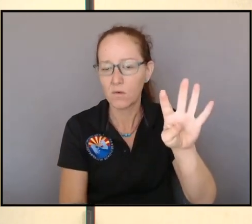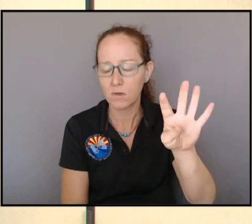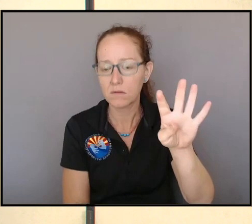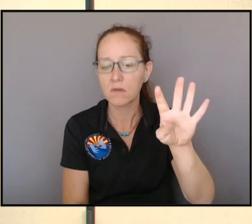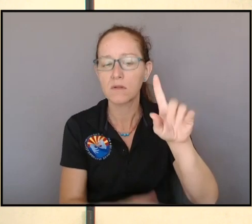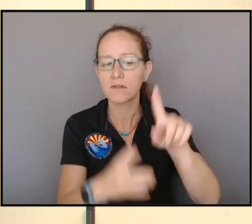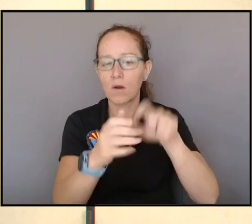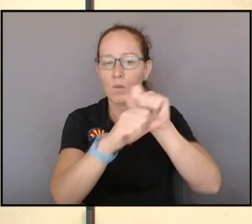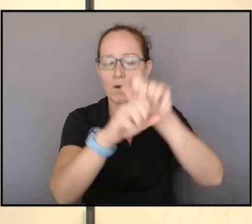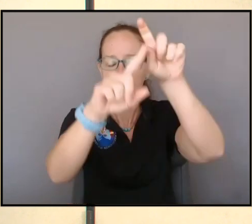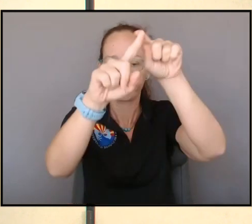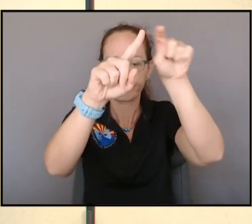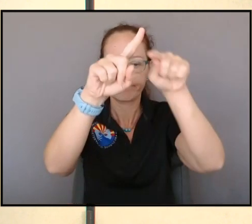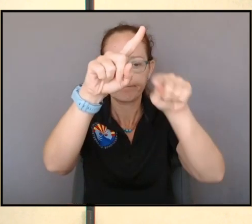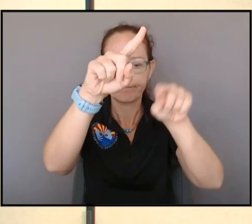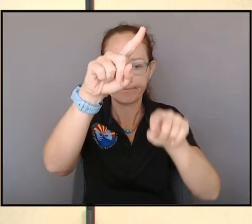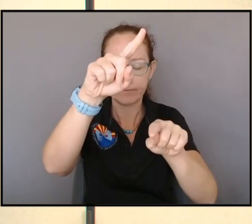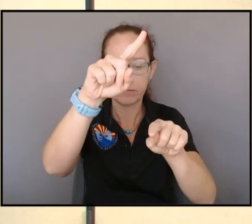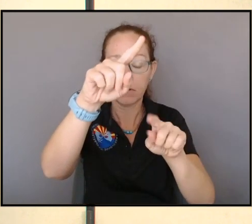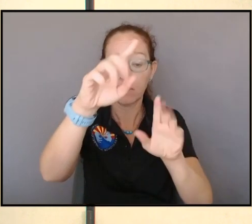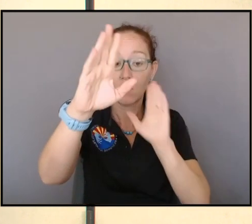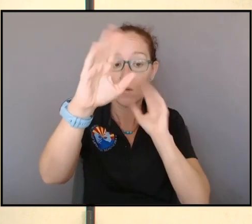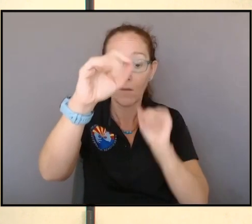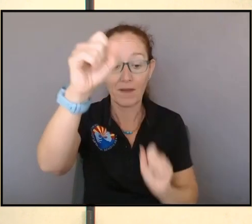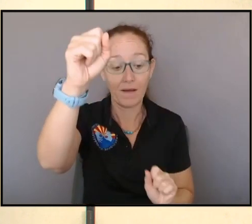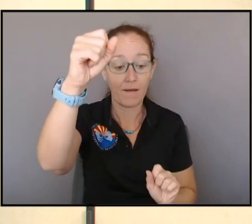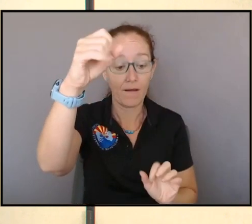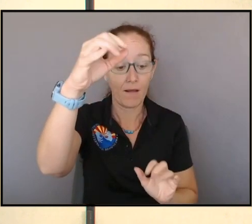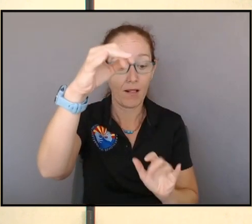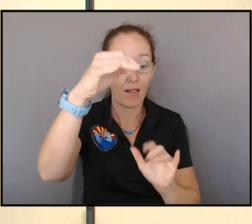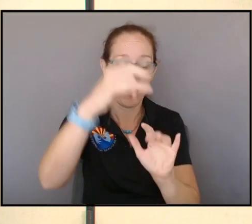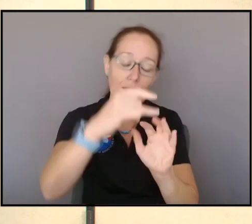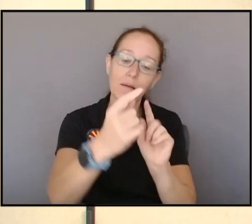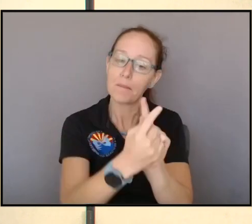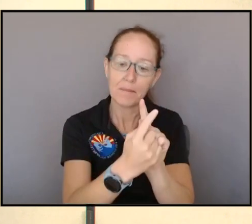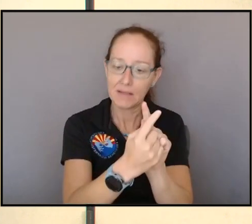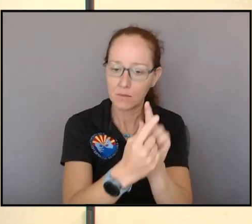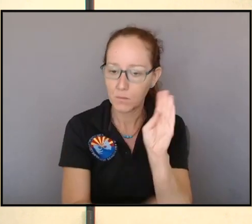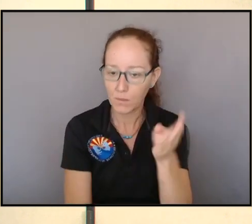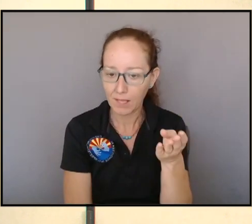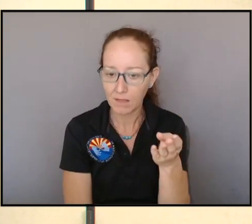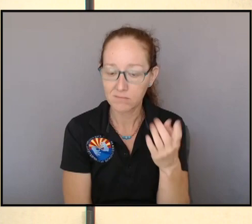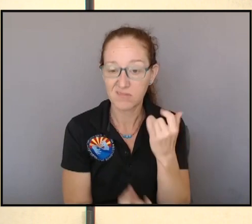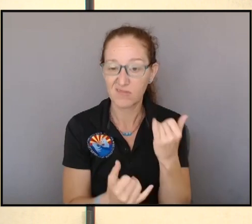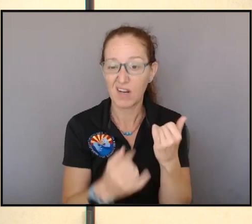going to be able to meet somewhere in the middle. Right now, it's just dozers but we're bringing in some logging